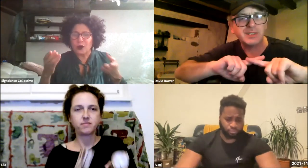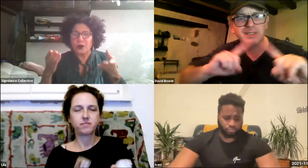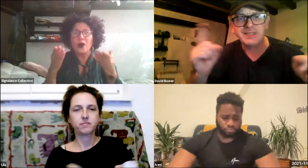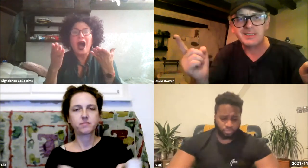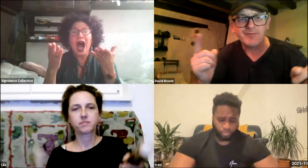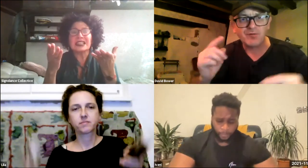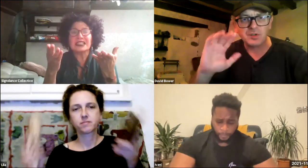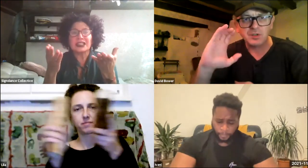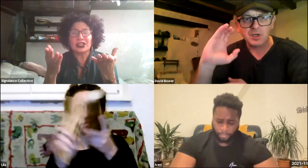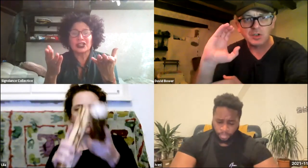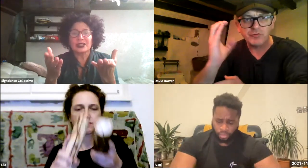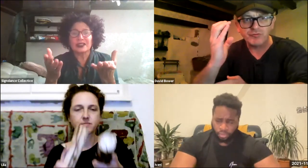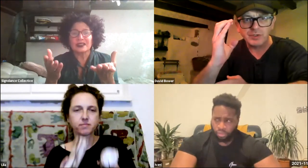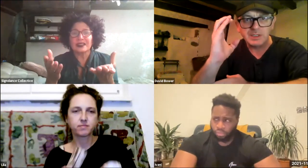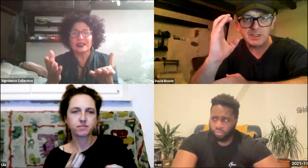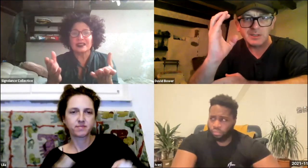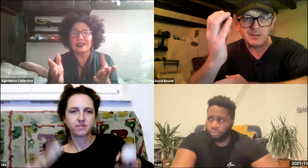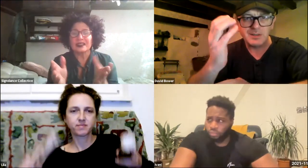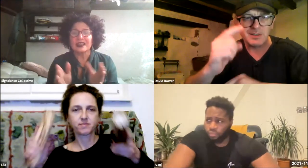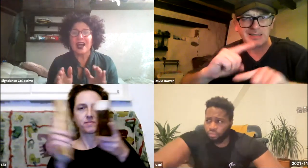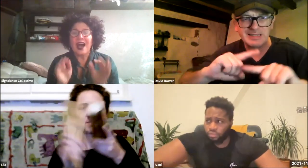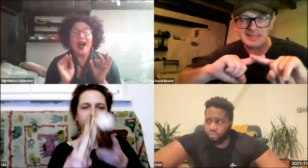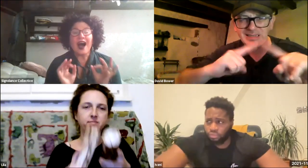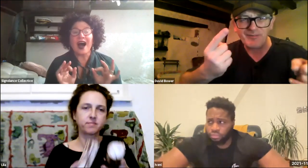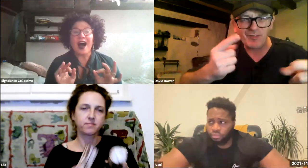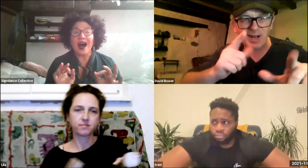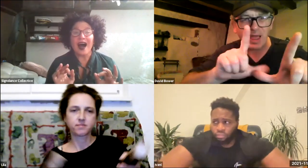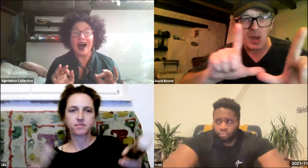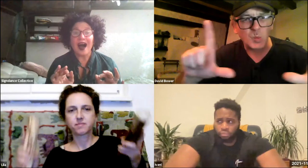English? What was the thinking behind the title?